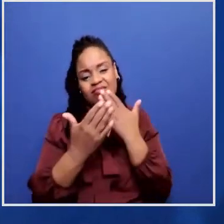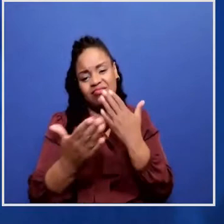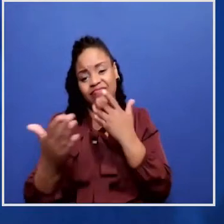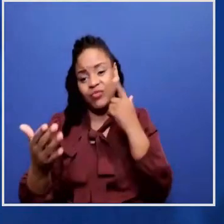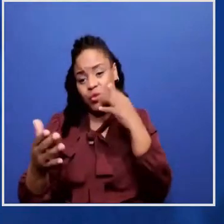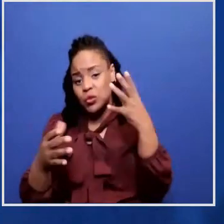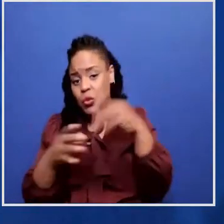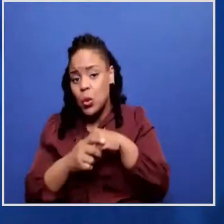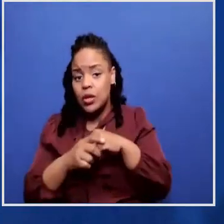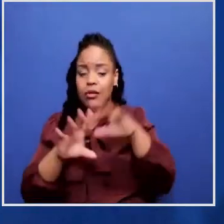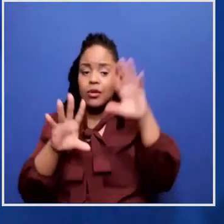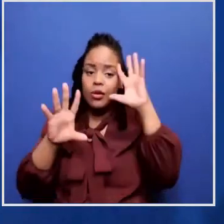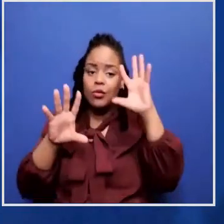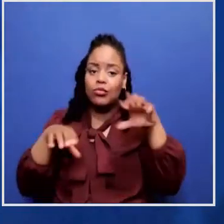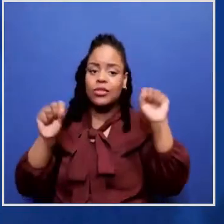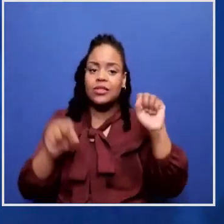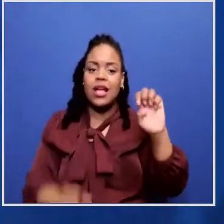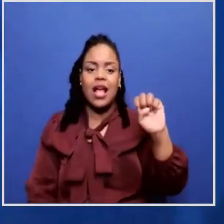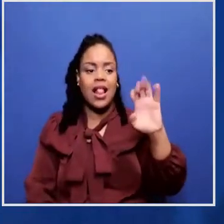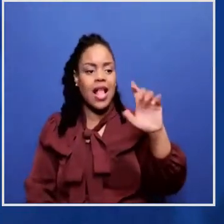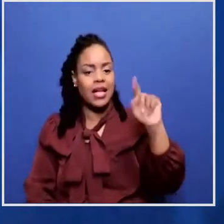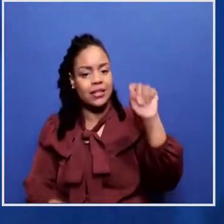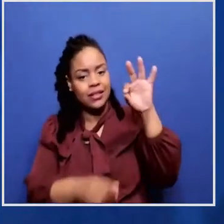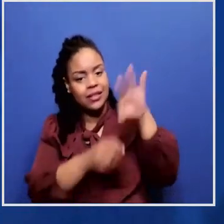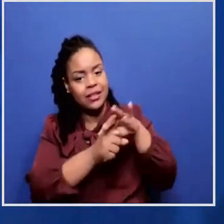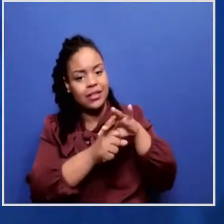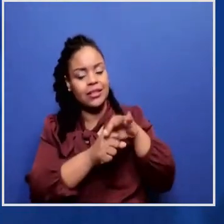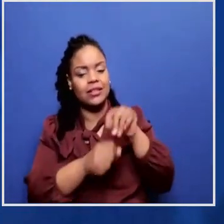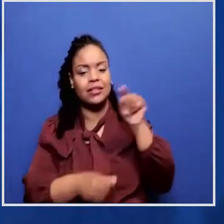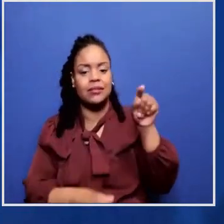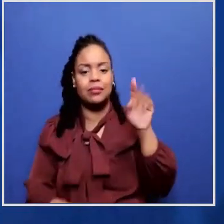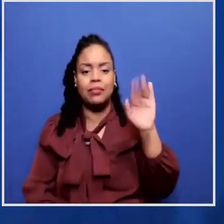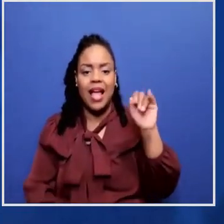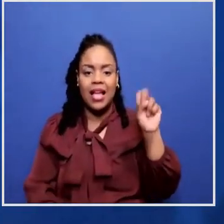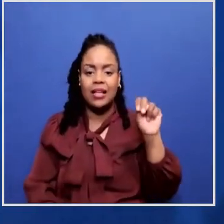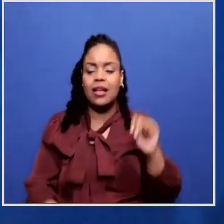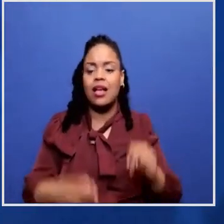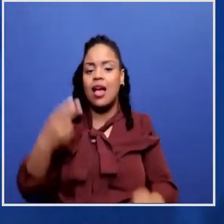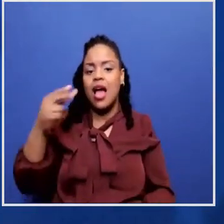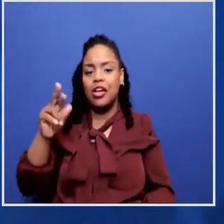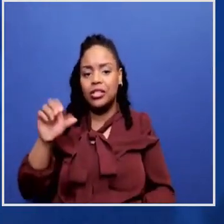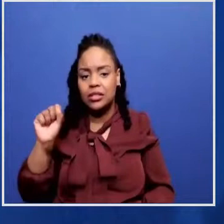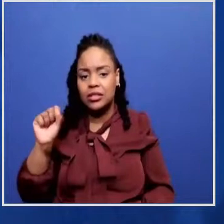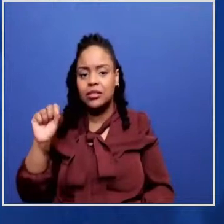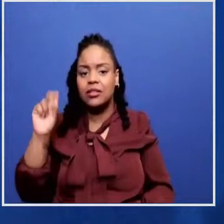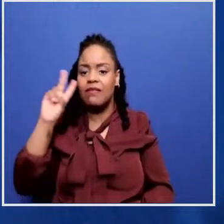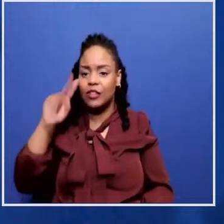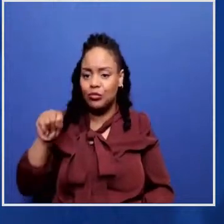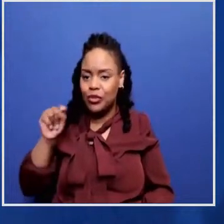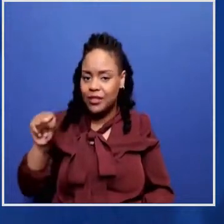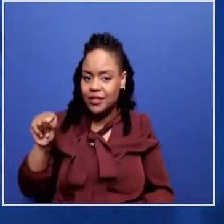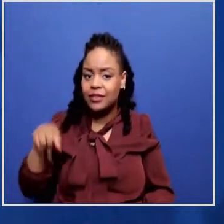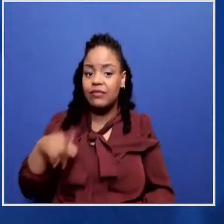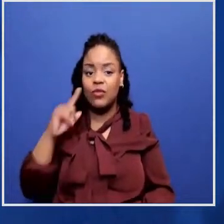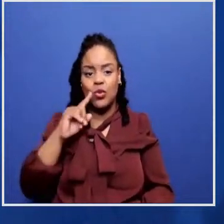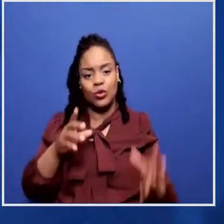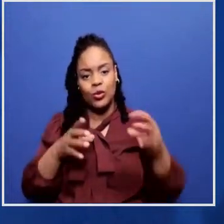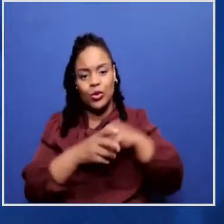FOR EACH AND EVERY ONE OF YOU, FOR JOINING PRESIDENT-ELECT BIDEN, AND VICE PRESIDENT-ELECT